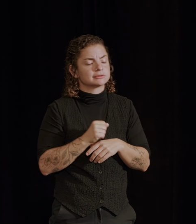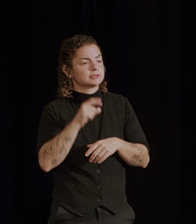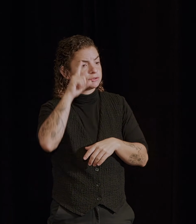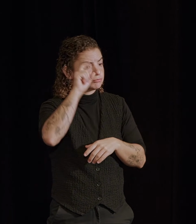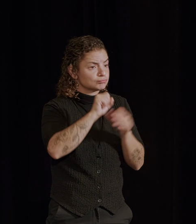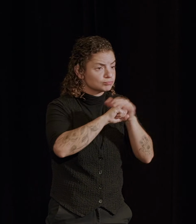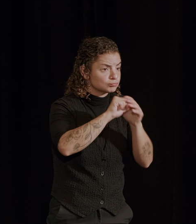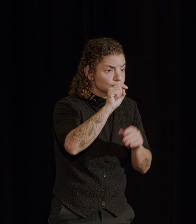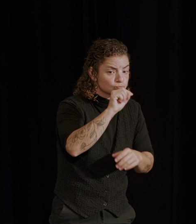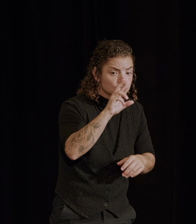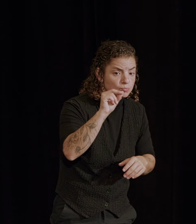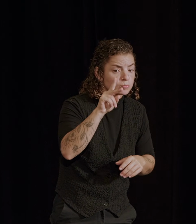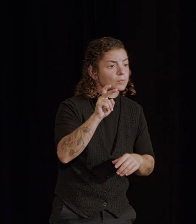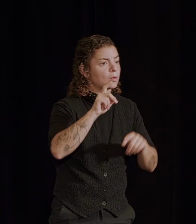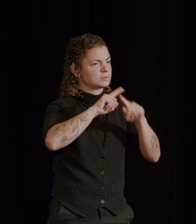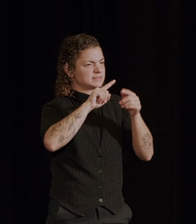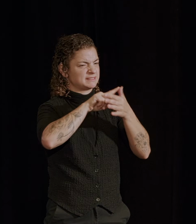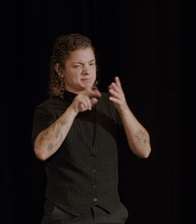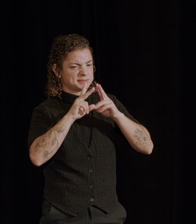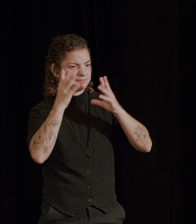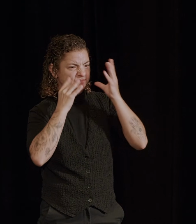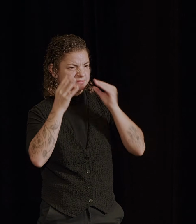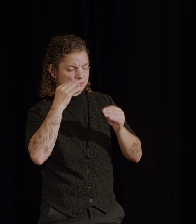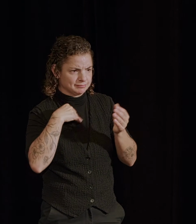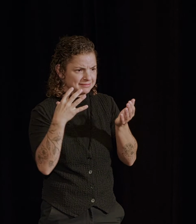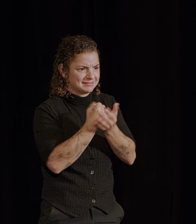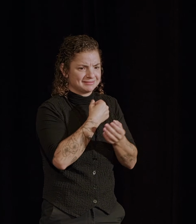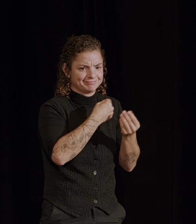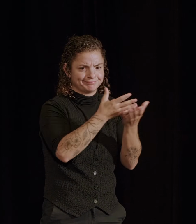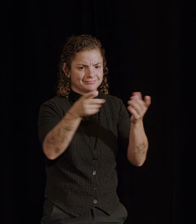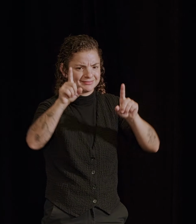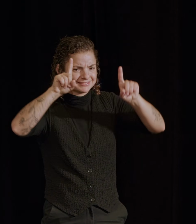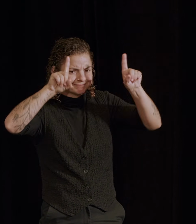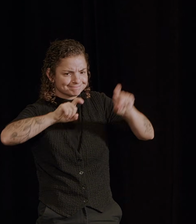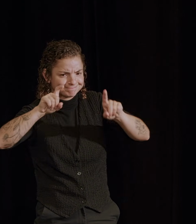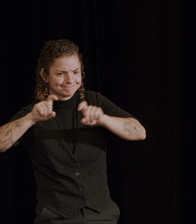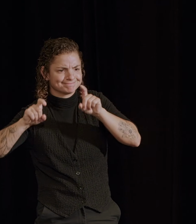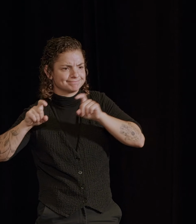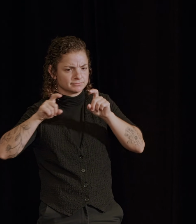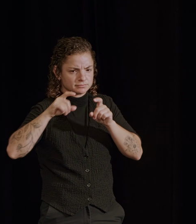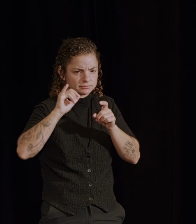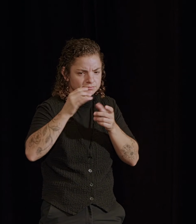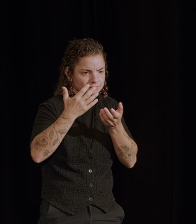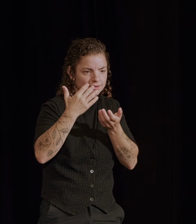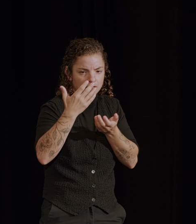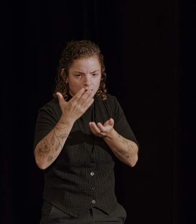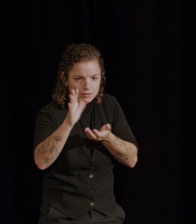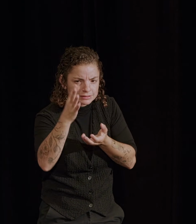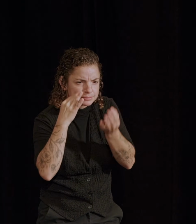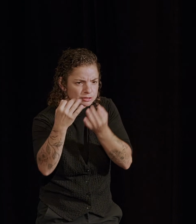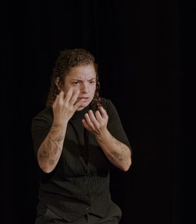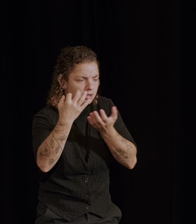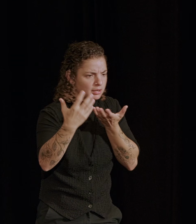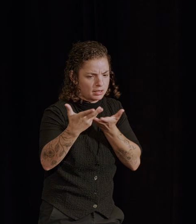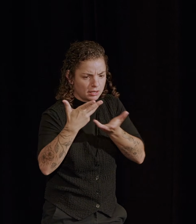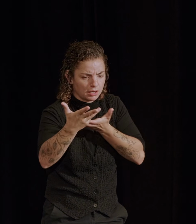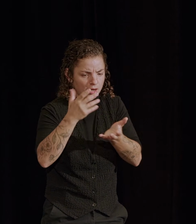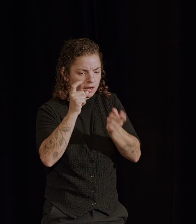but to co-design. Together with the researchers, and participants, we'll be developing and refining custom gesture